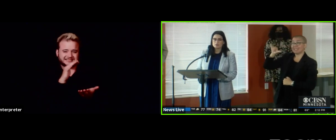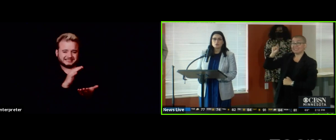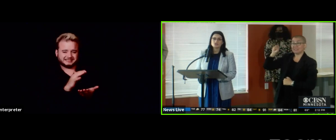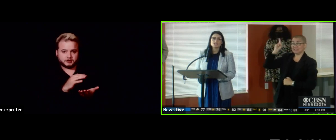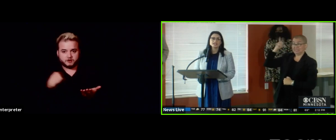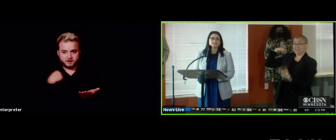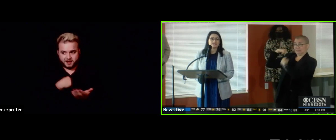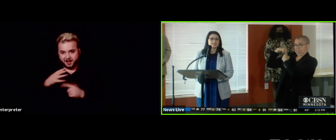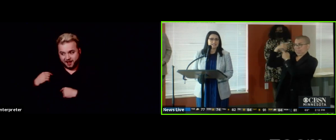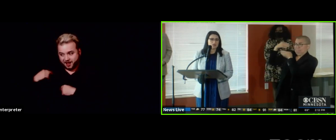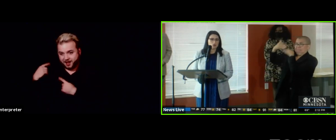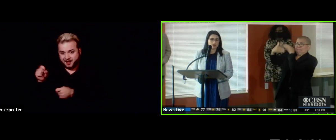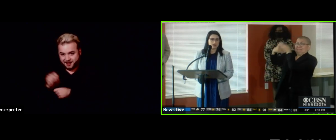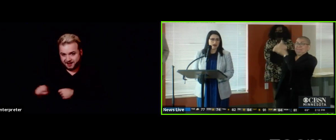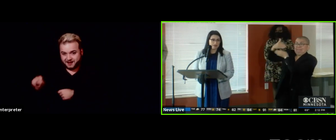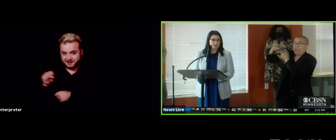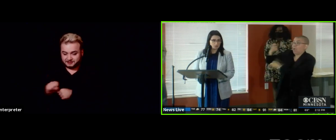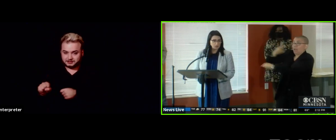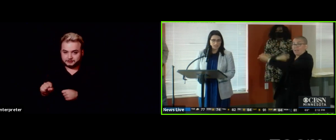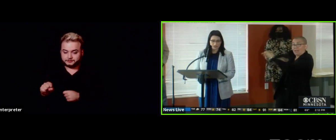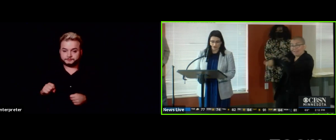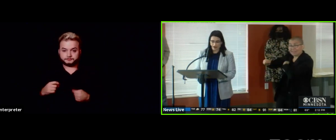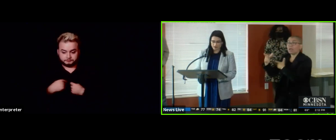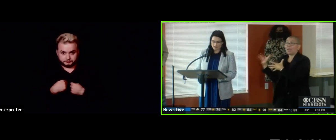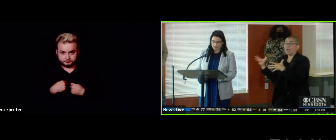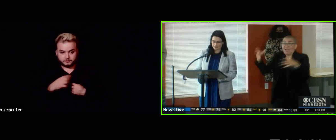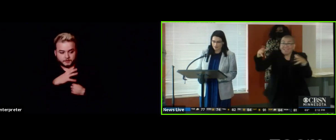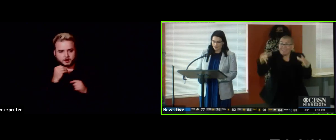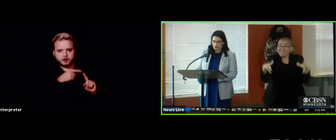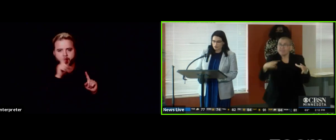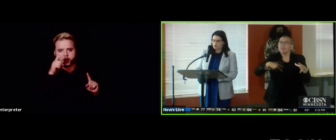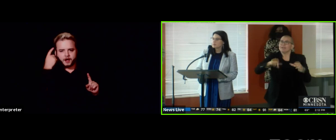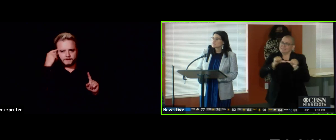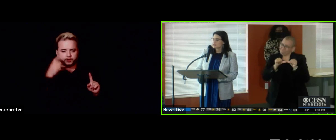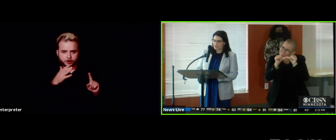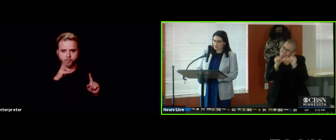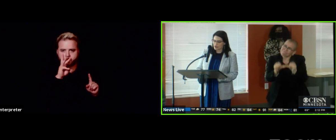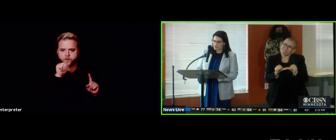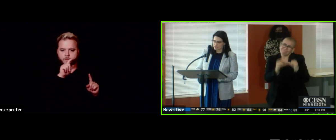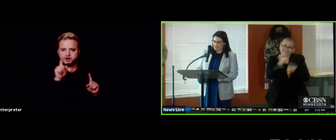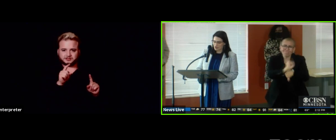pushing since day one on this particular effort through the Minnesota interagency Council